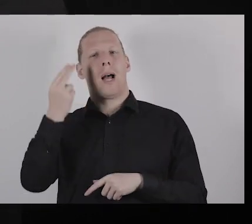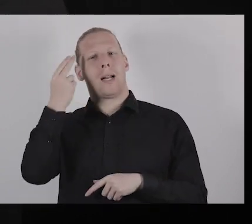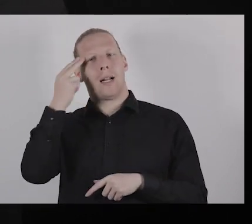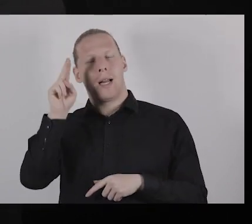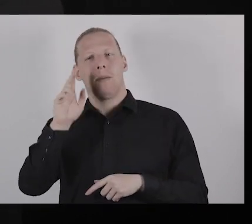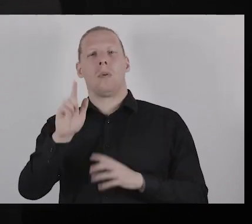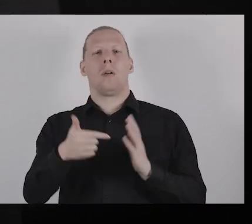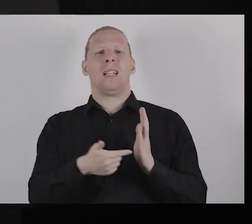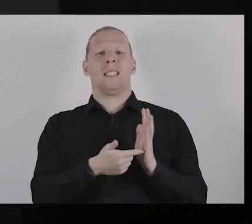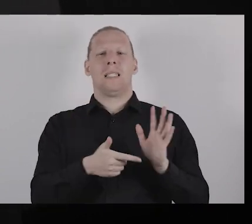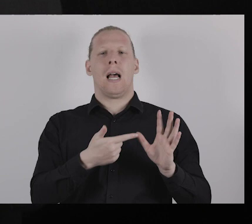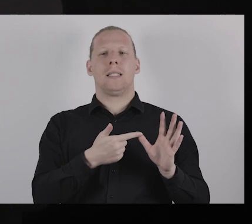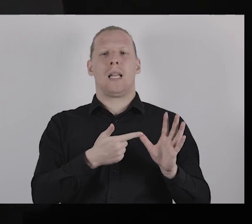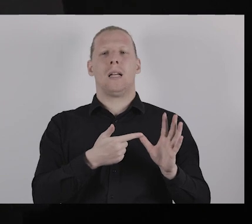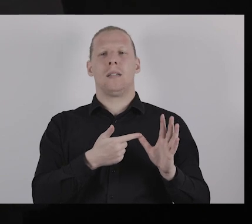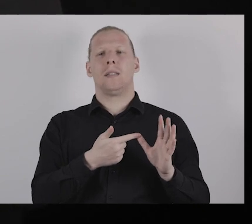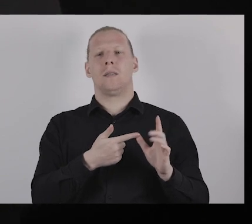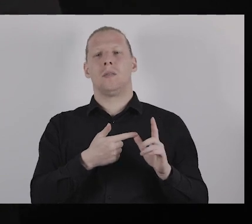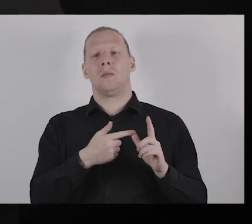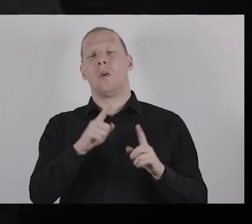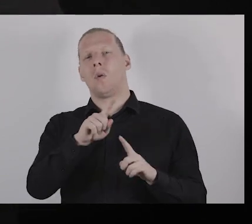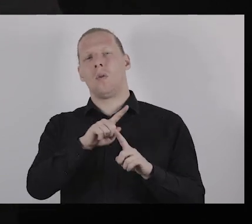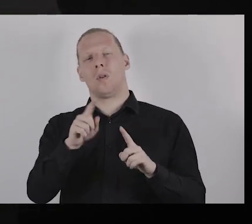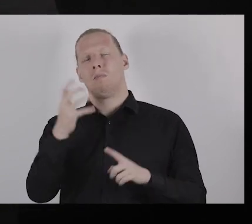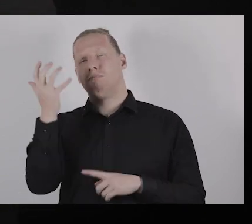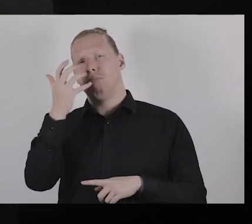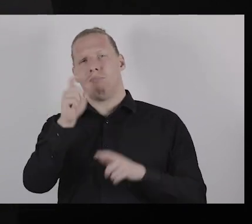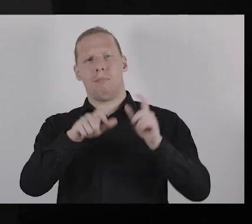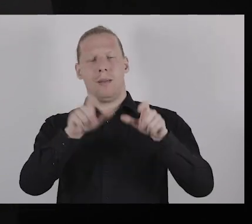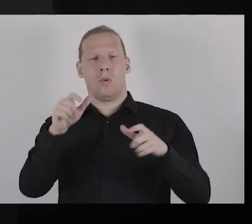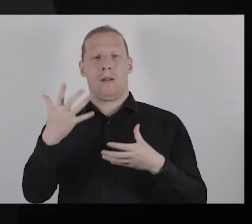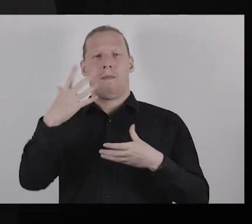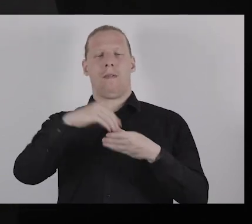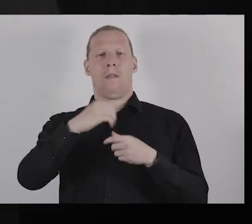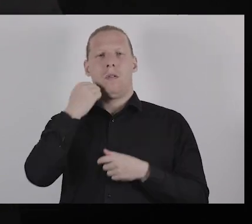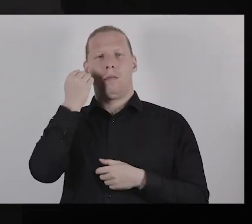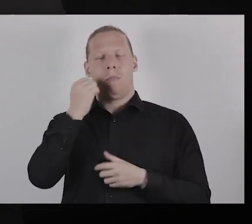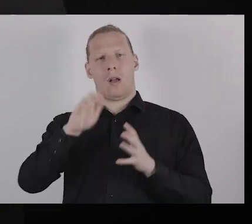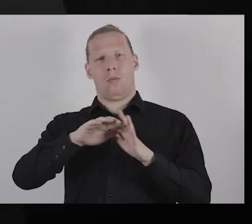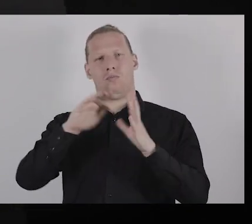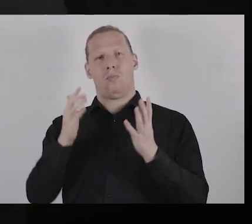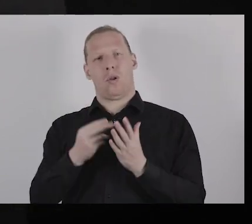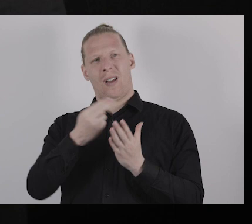Te Ātinga, for those incredible people that have been part of Toi Māori,